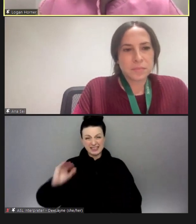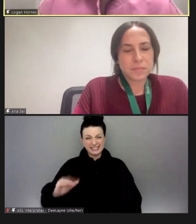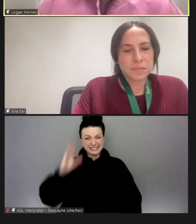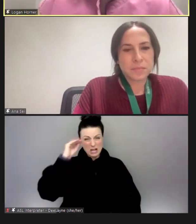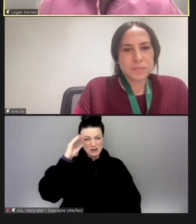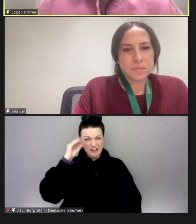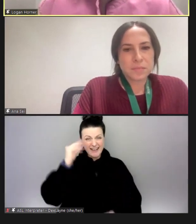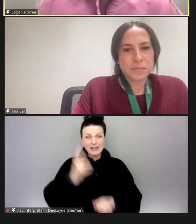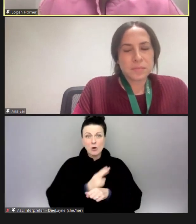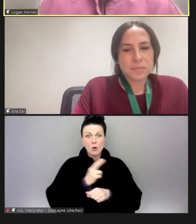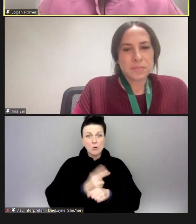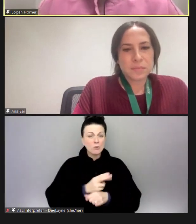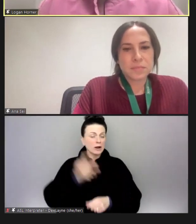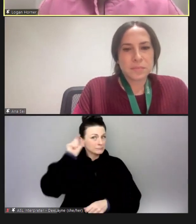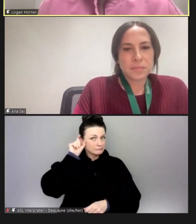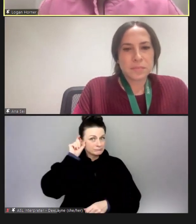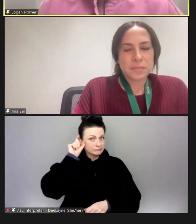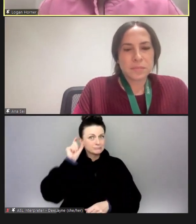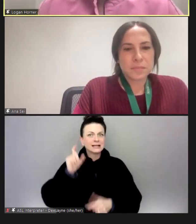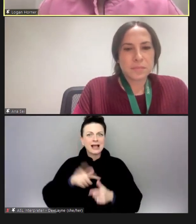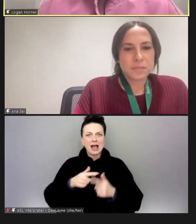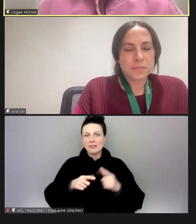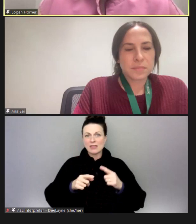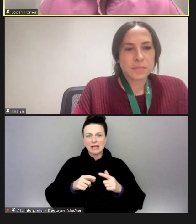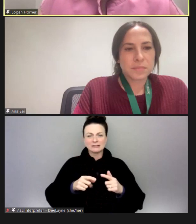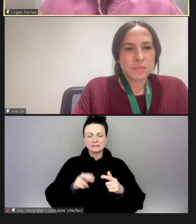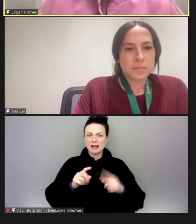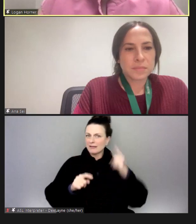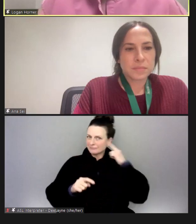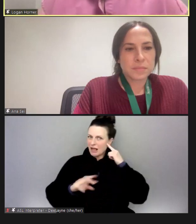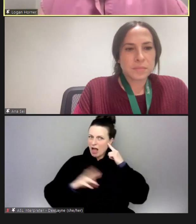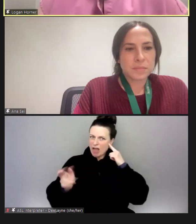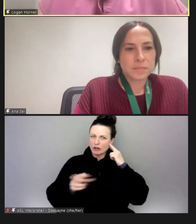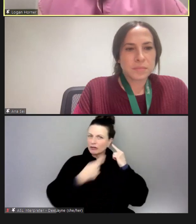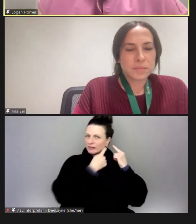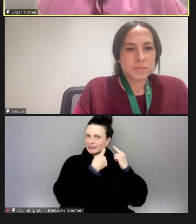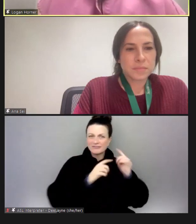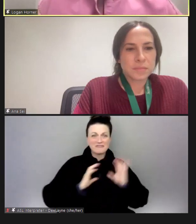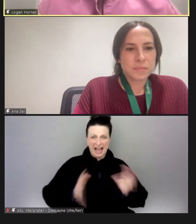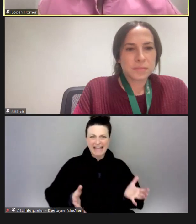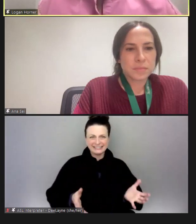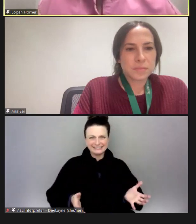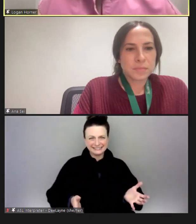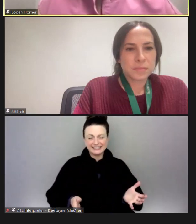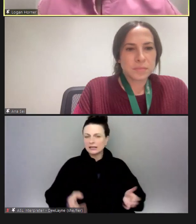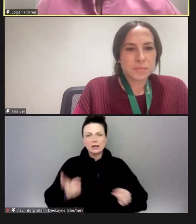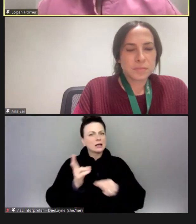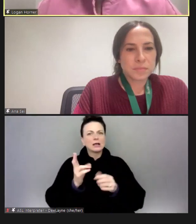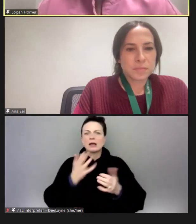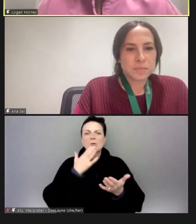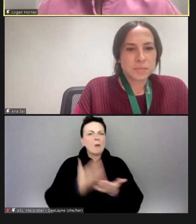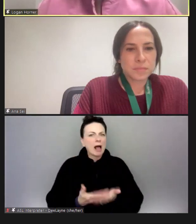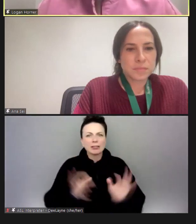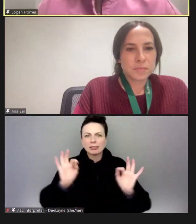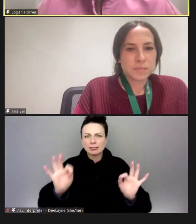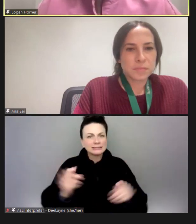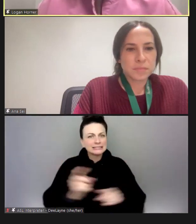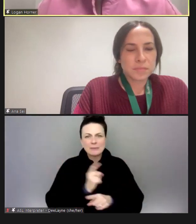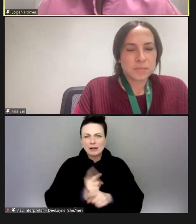Baja and then he had his right ear open and he did very well he has typical